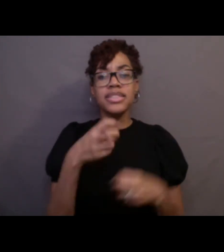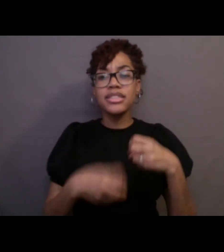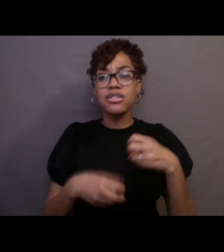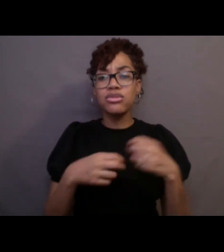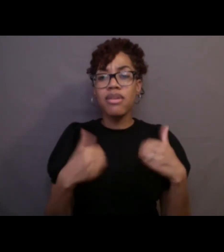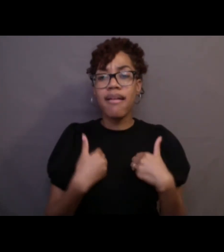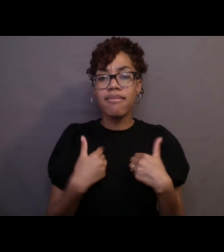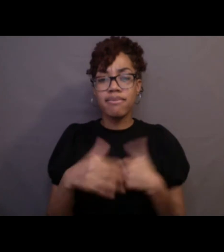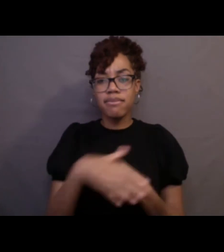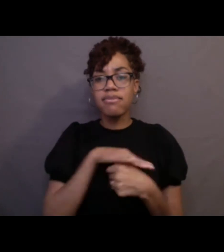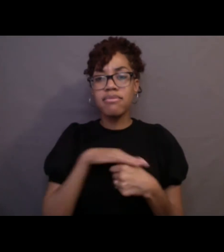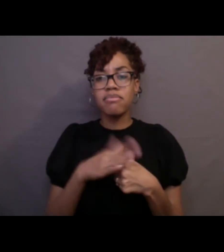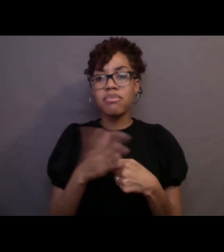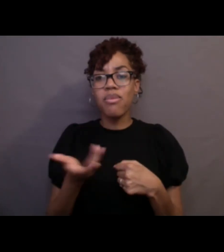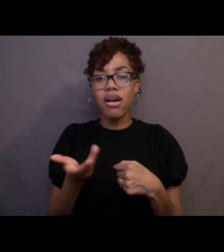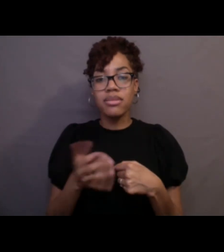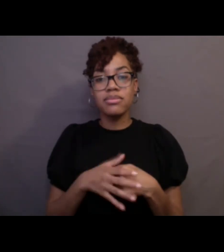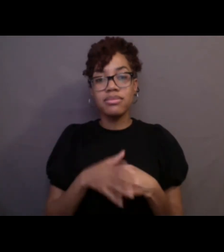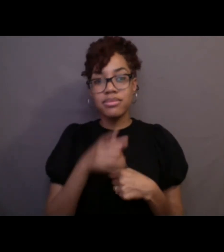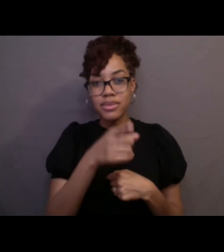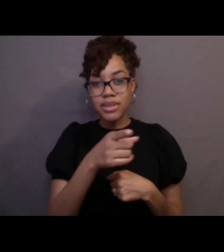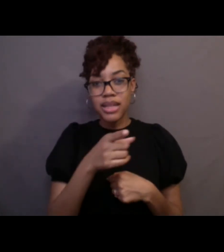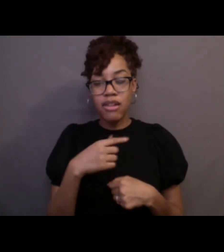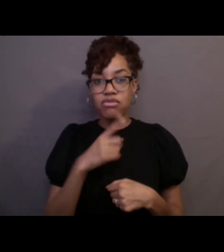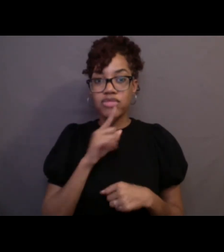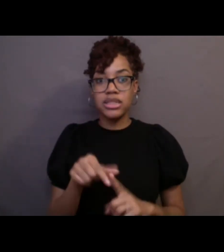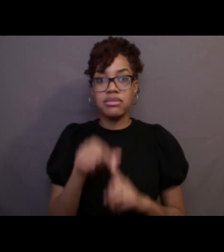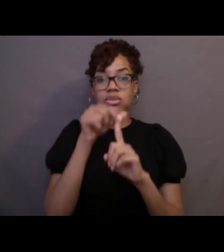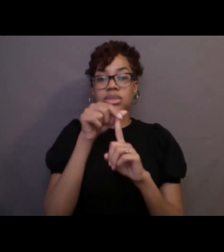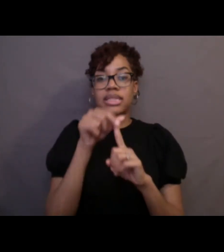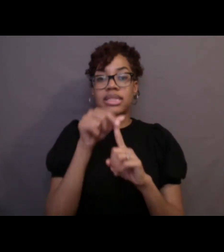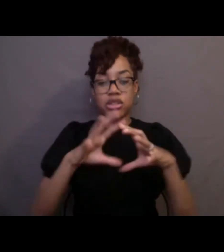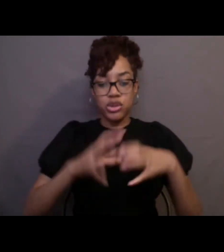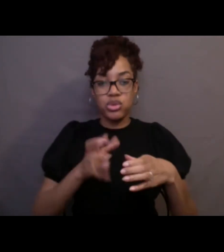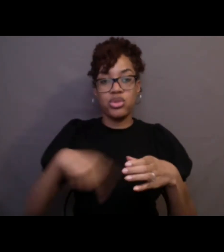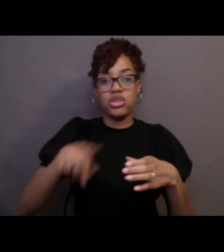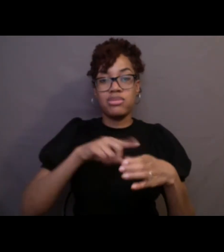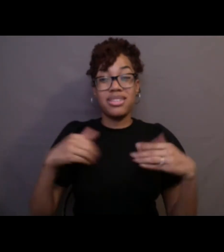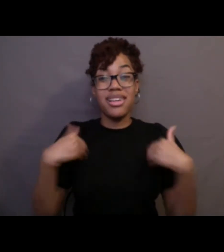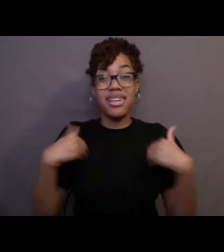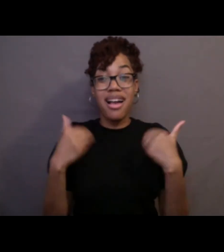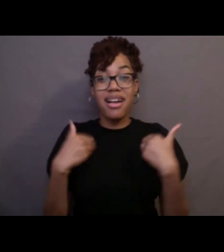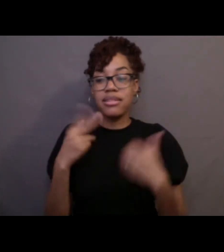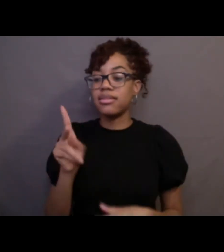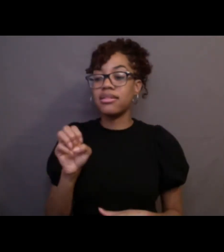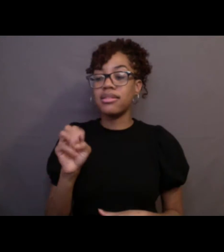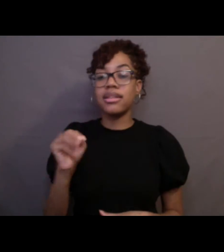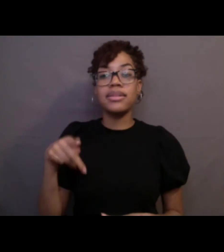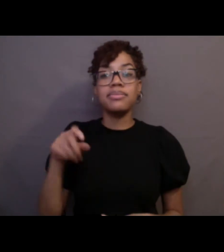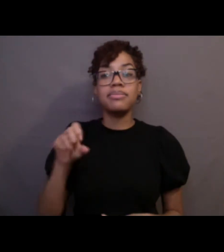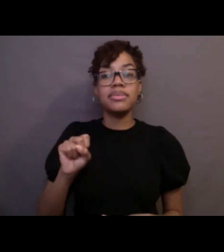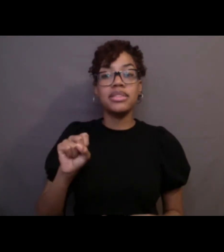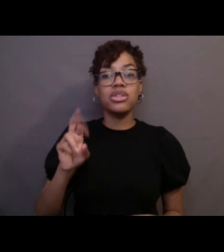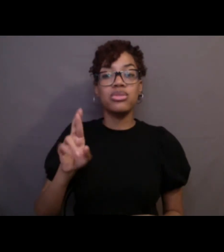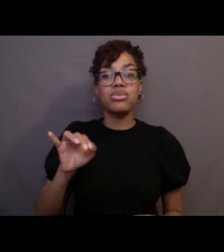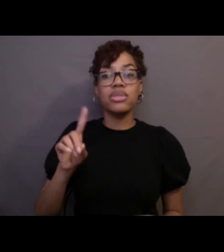but we get that unique crowd of very young Kemp's ridleys. Normally, they'd be in the Gulf of Mexico. That's where they all end up